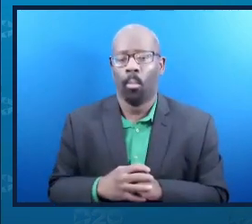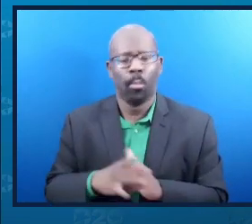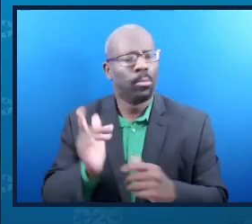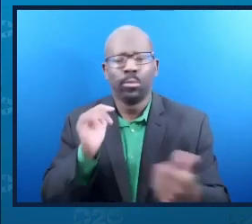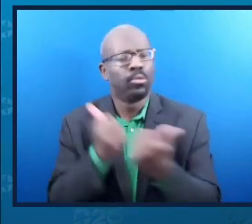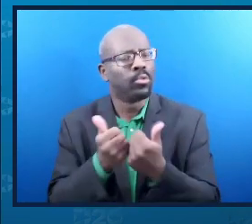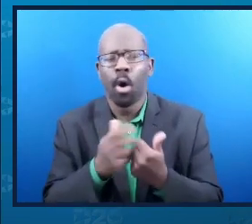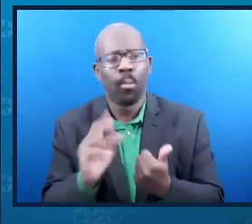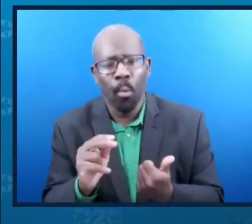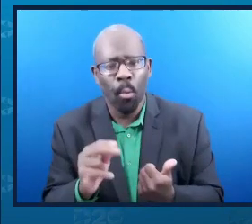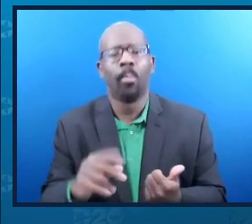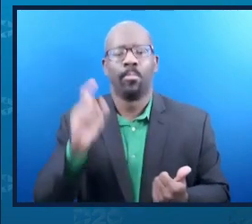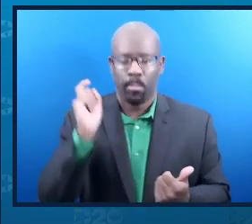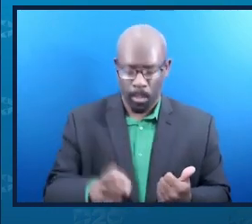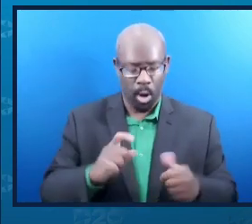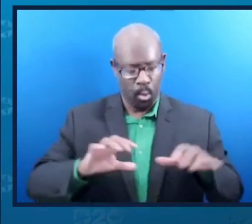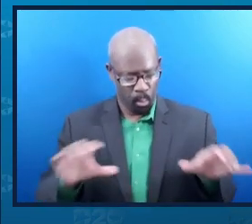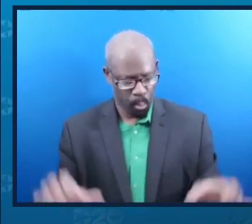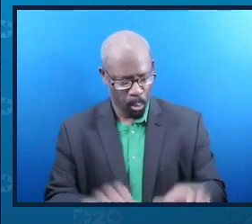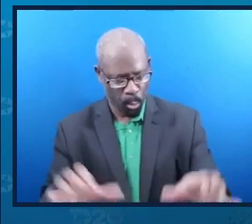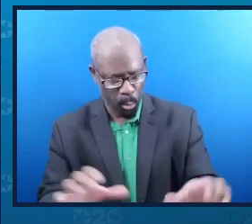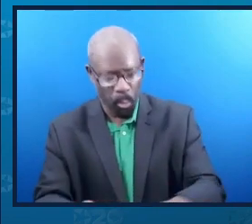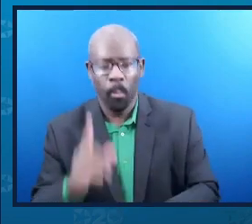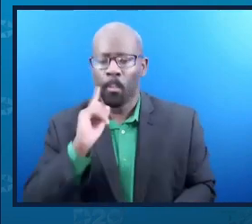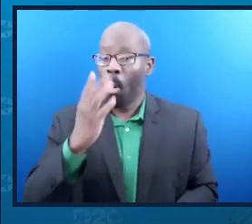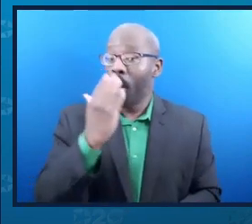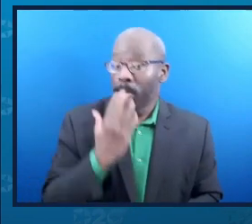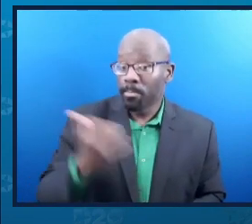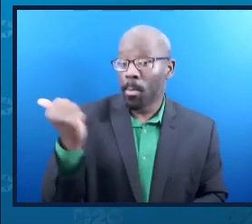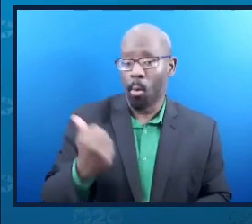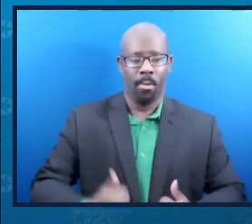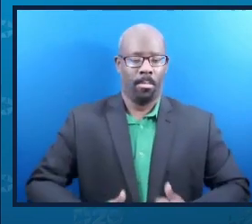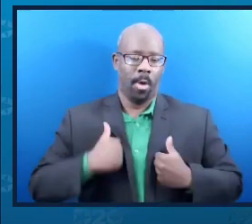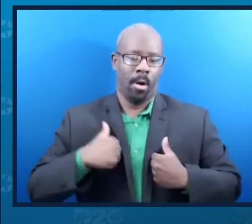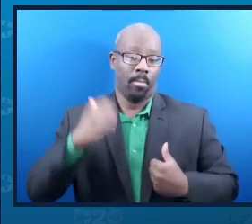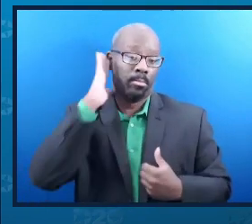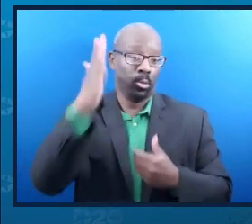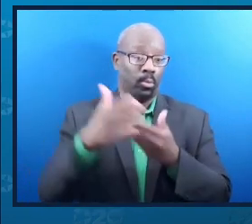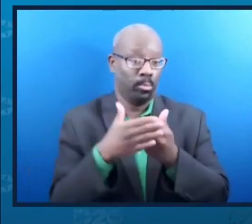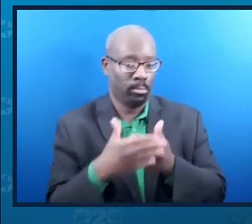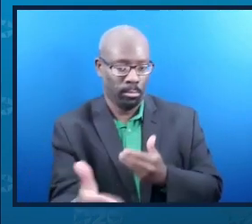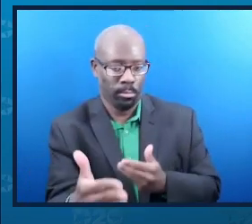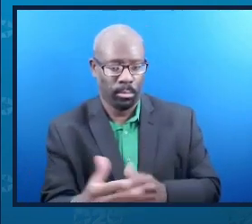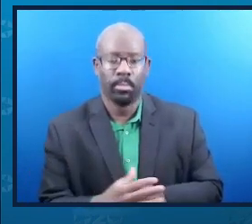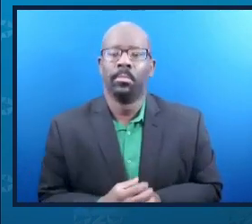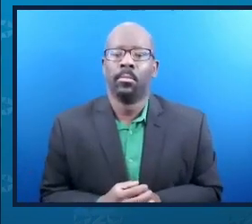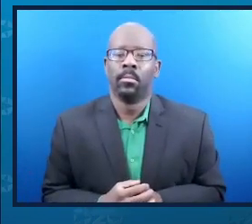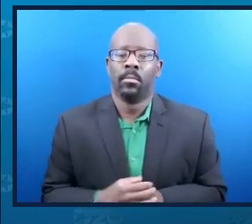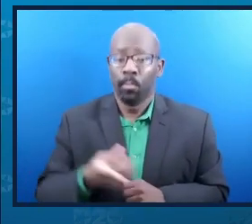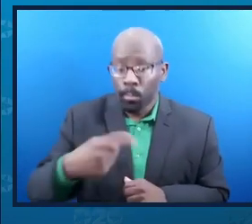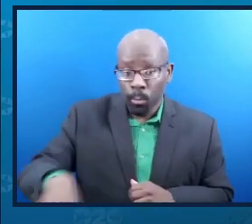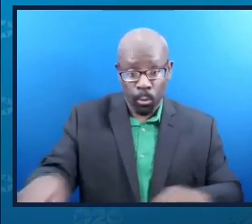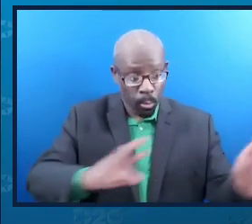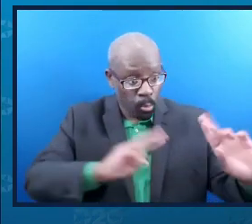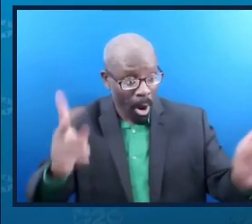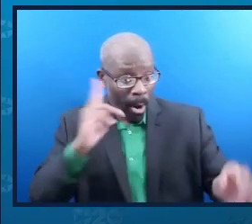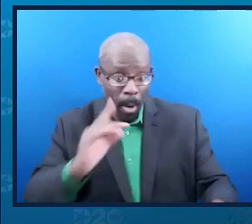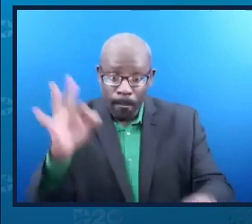AN OPPORTUNITY FOR A BET ARE WAY OF LIFE. SO WHAT IS IT GOING TO BE, AMERICA? ARE YOU READY TO VOTE FOR